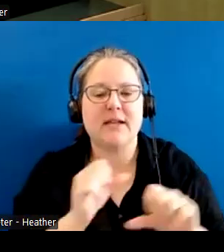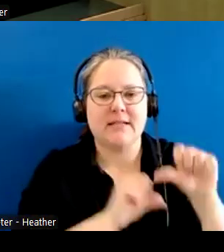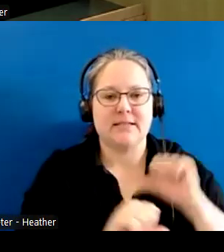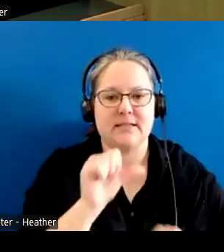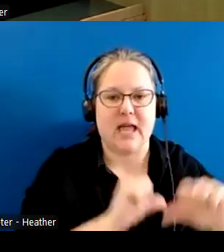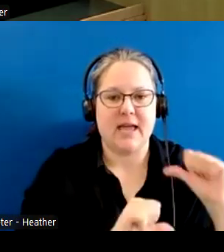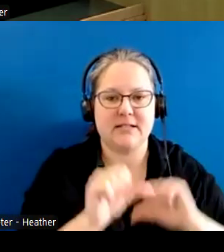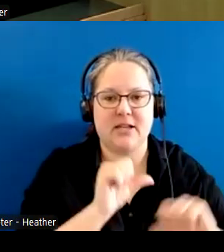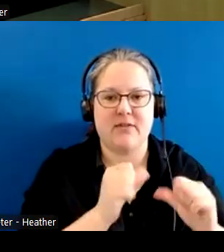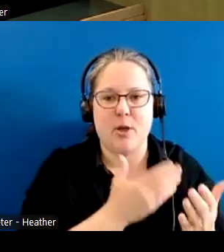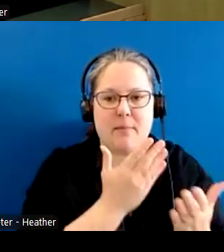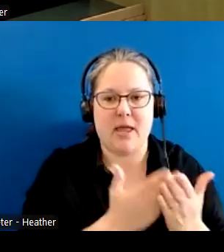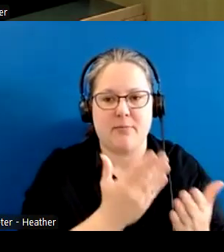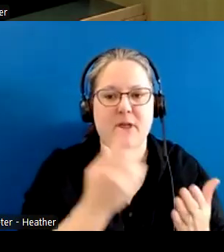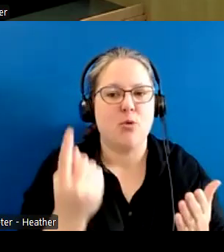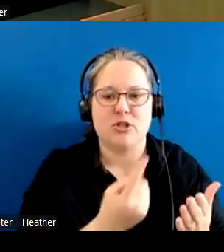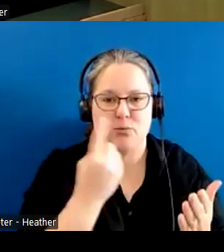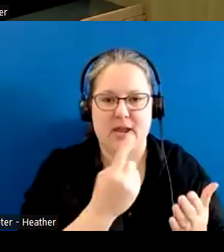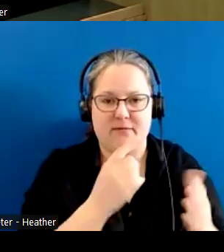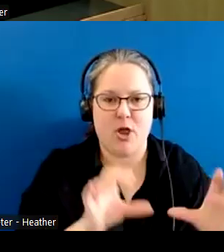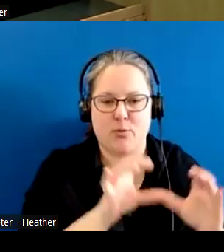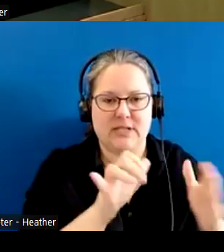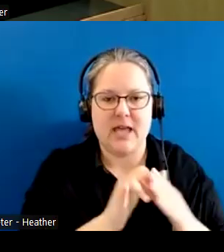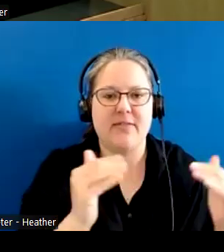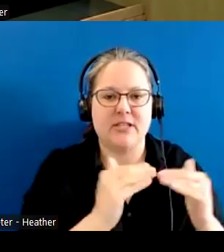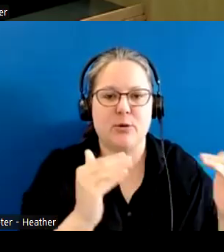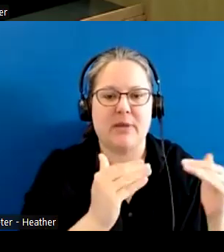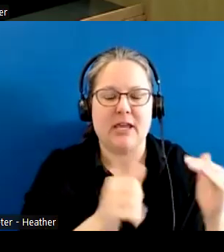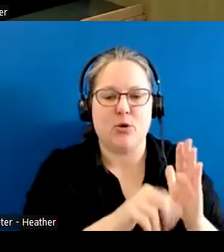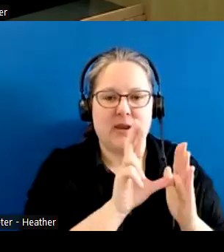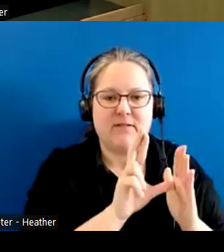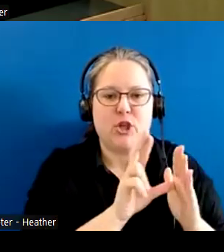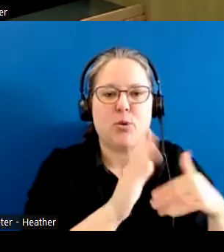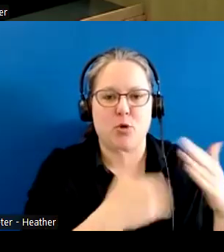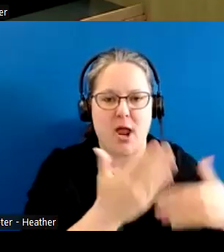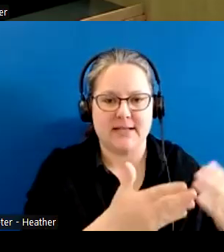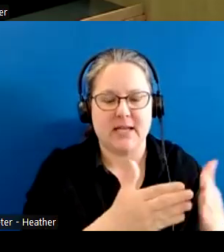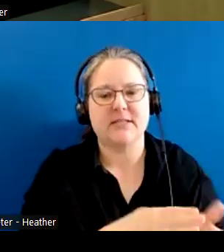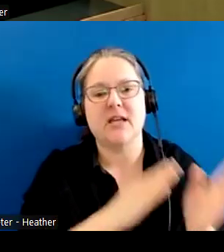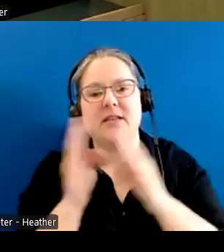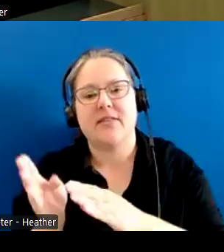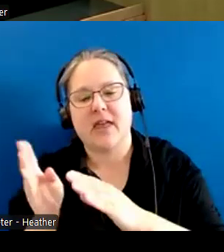merit on this side which we've always done. That's the peer review process. Um and then on